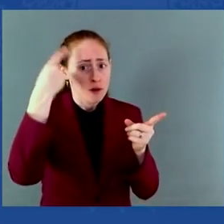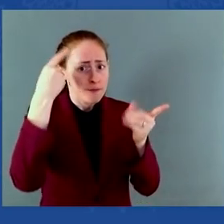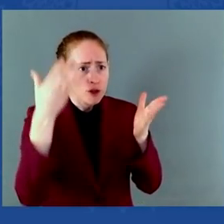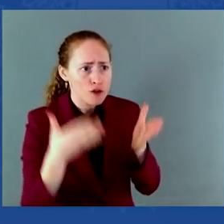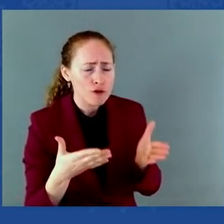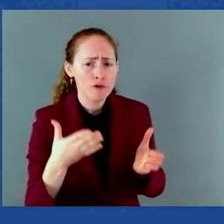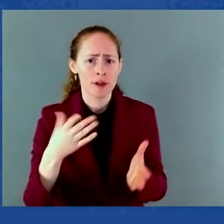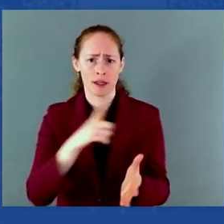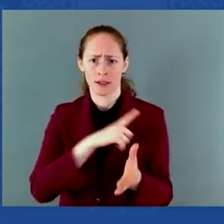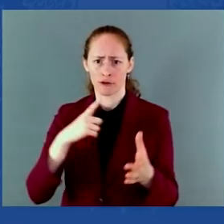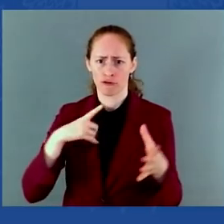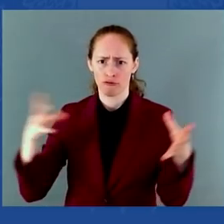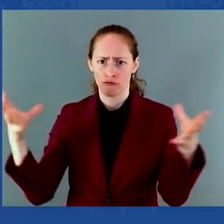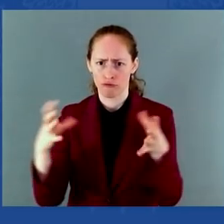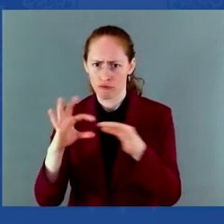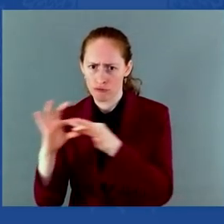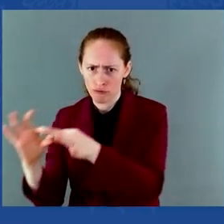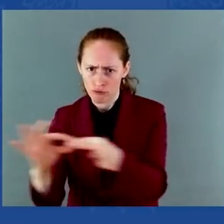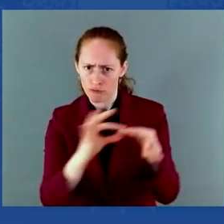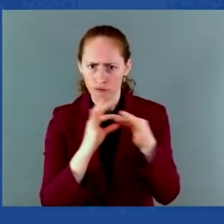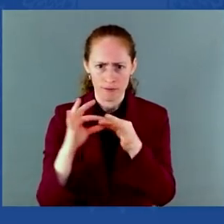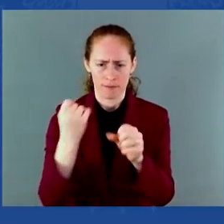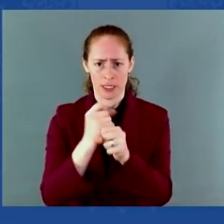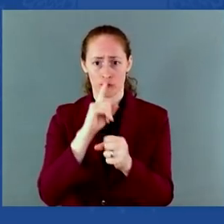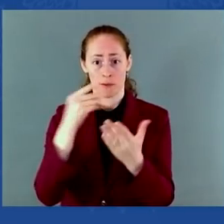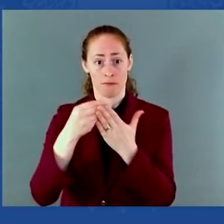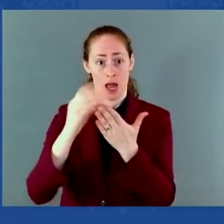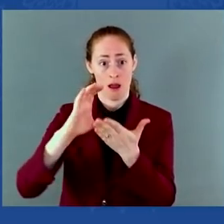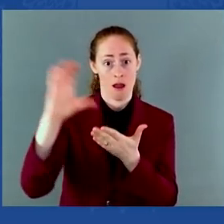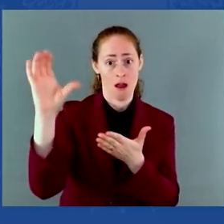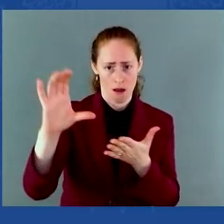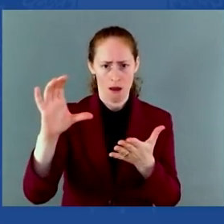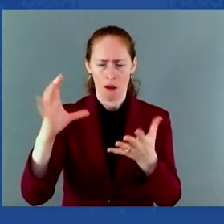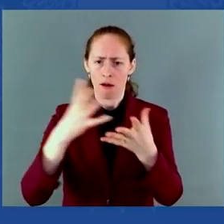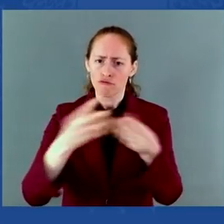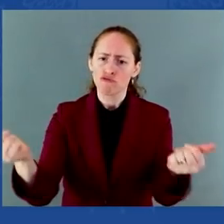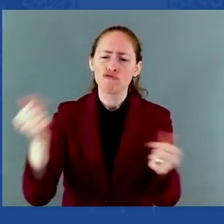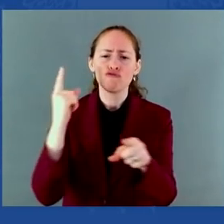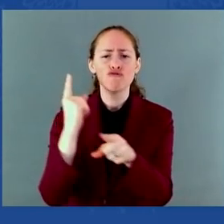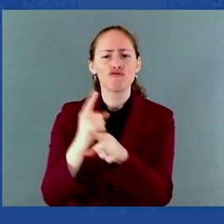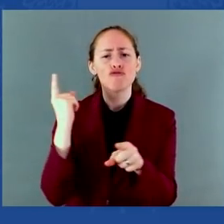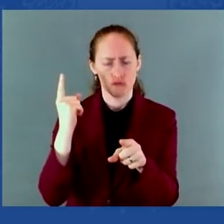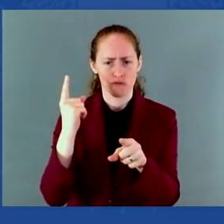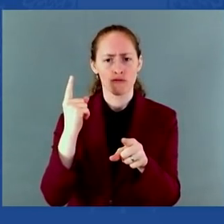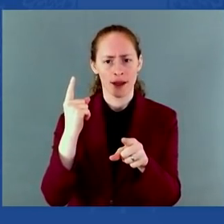The investment is sizable and much needed, and we at the New Hampshire Department of Transportation are eager to get to work